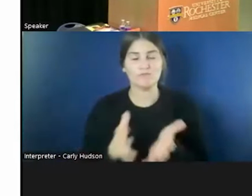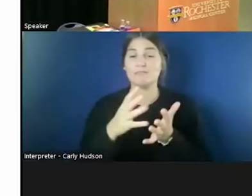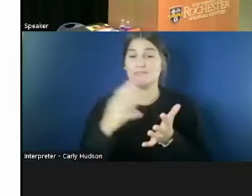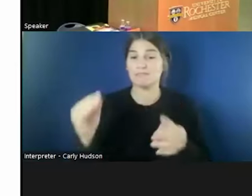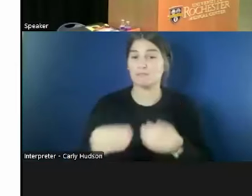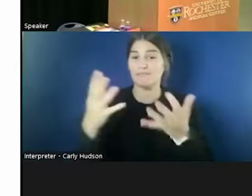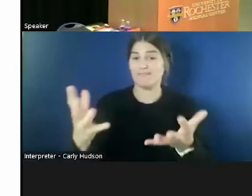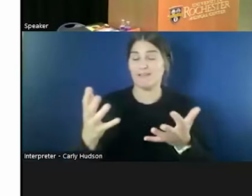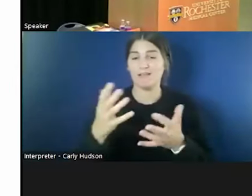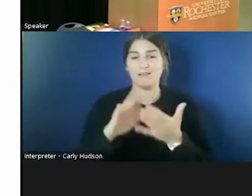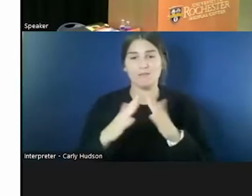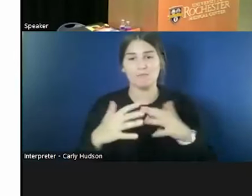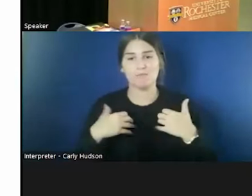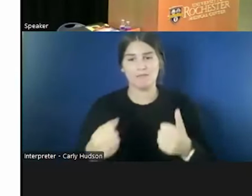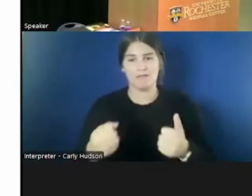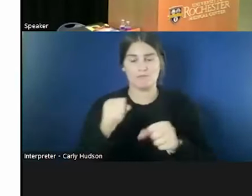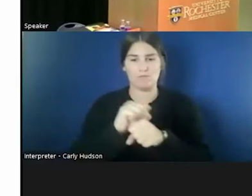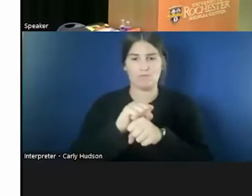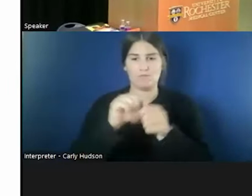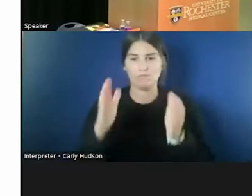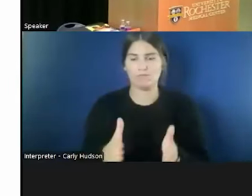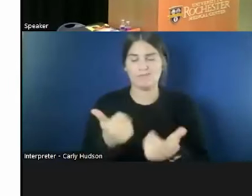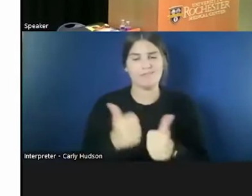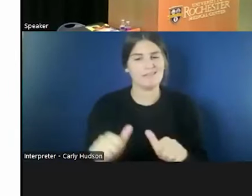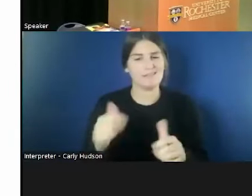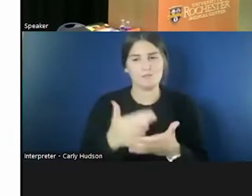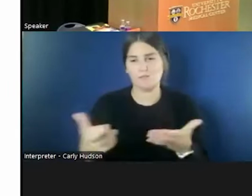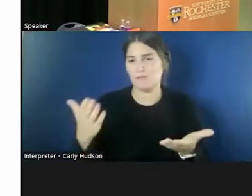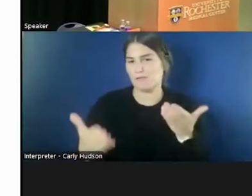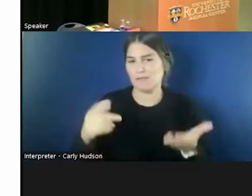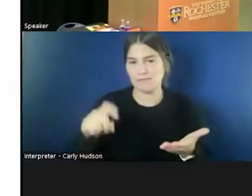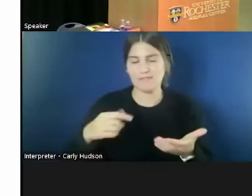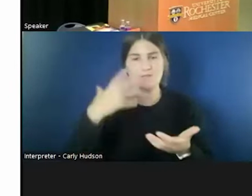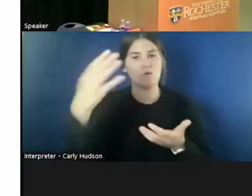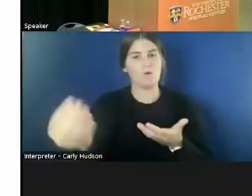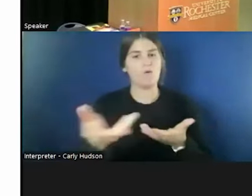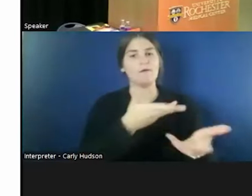health workers with the resources that they need um to go out there into our communities and serve